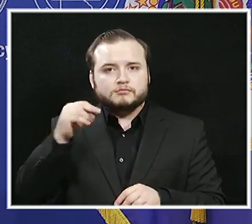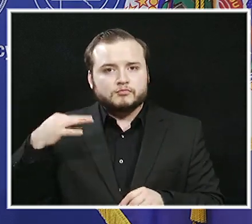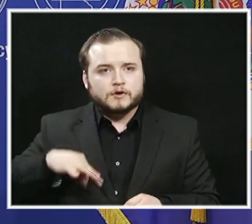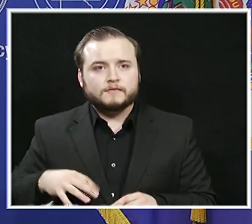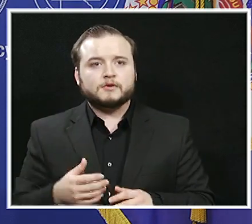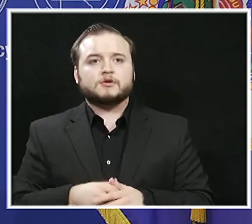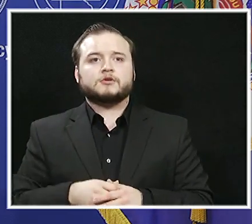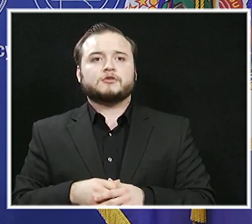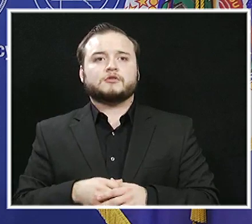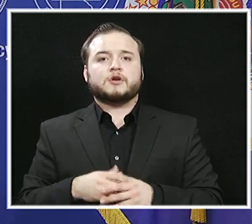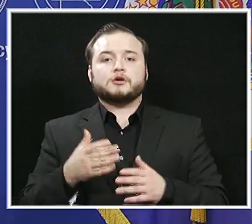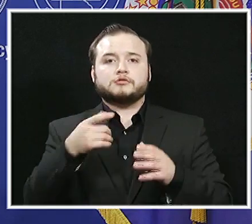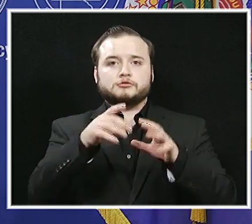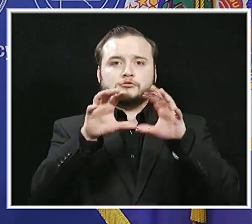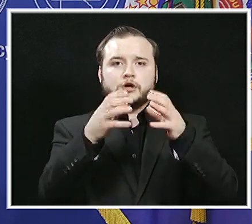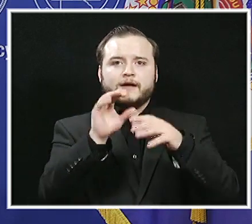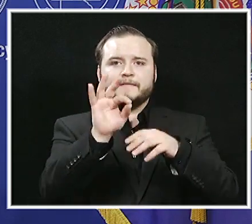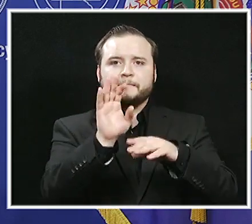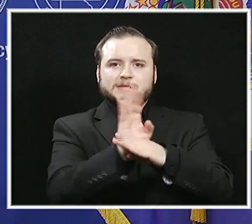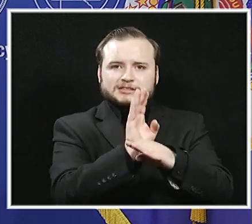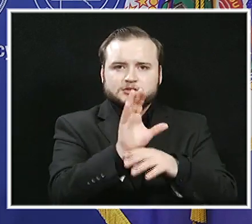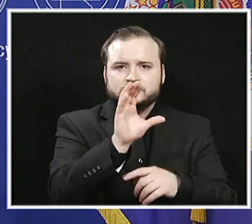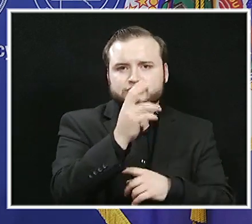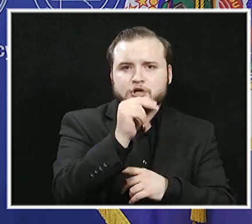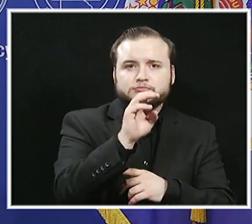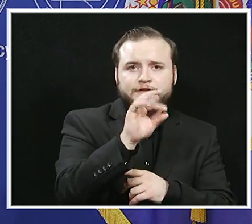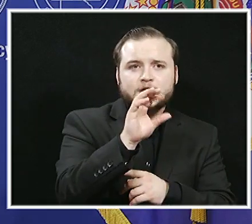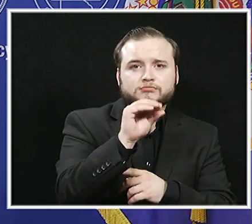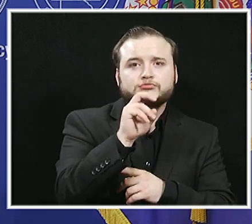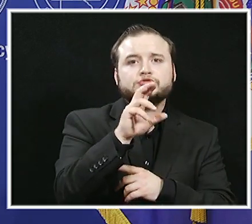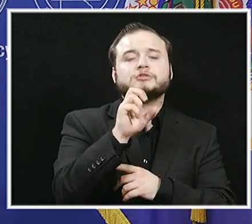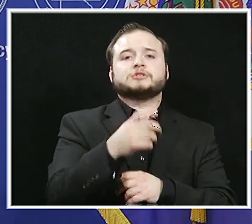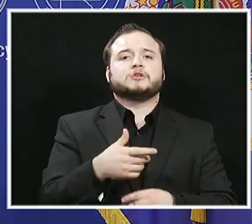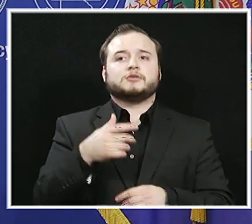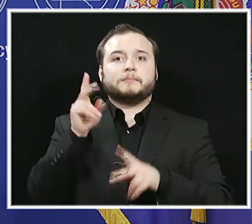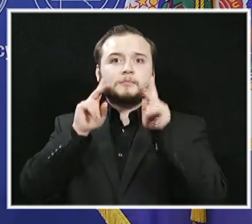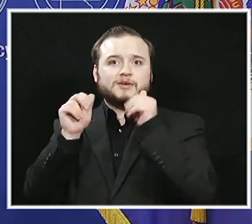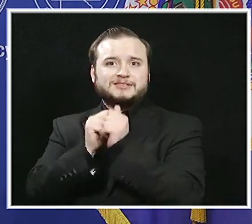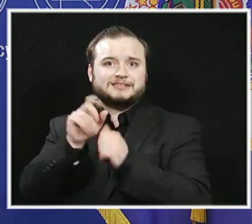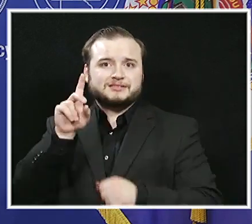meetings with advocacy groups and non-profits representing communities of color, chambers of commerce, businesses and trade associations, consumer